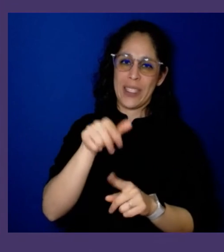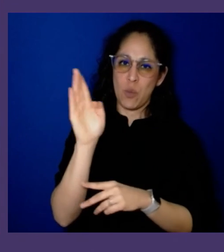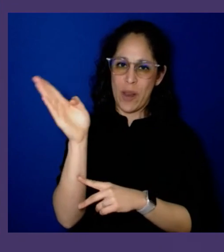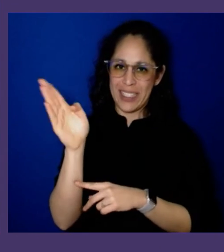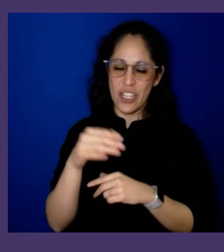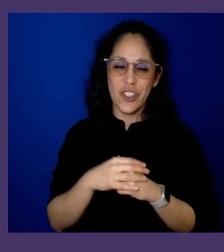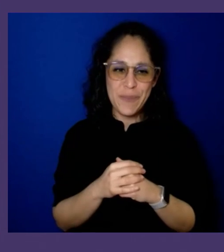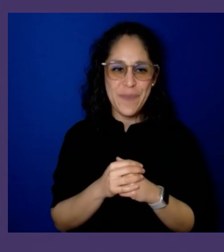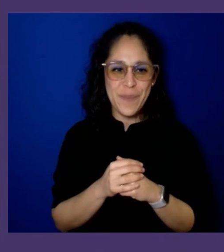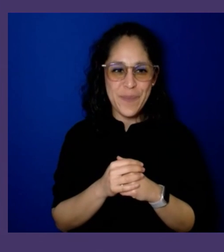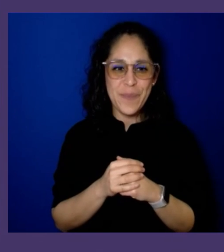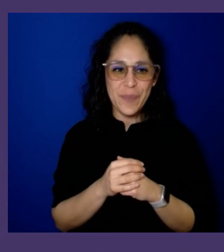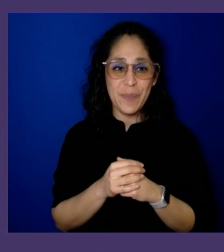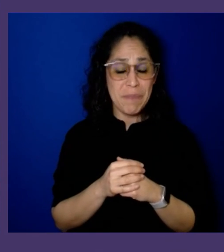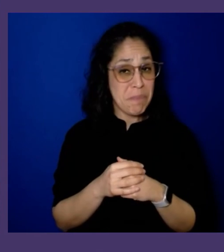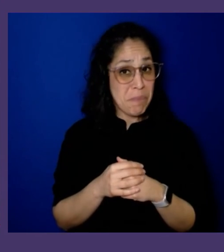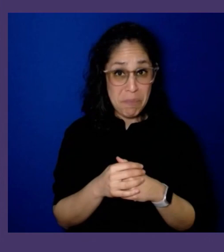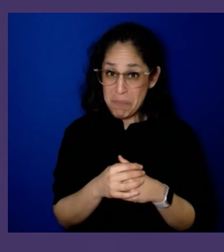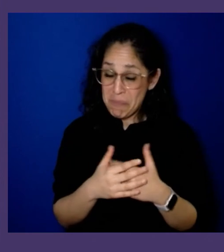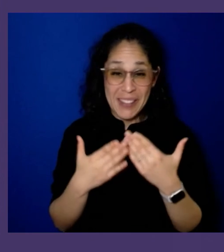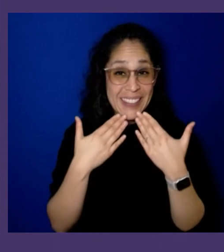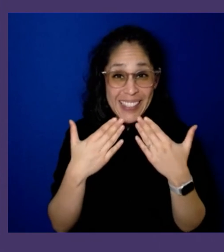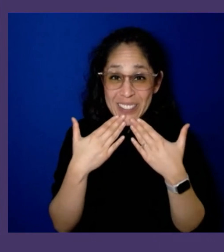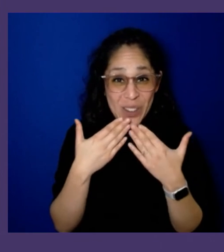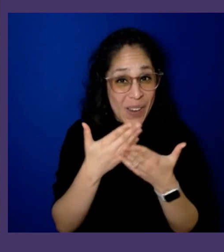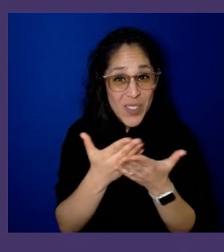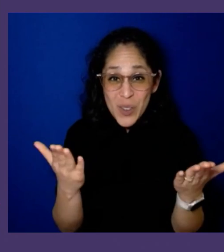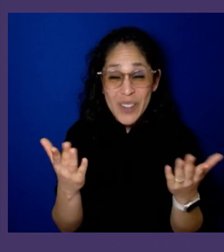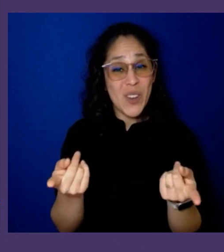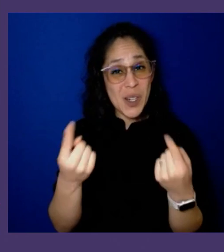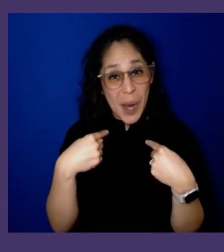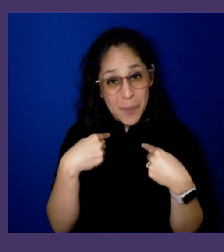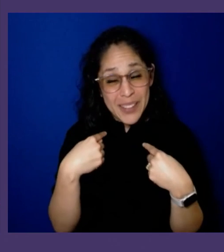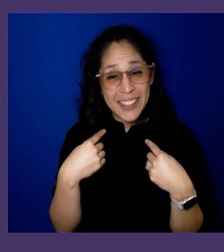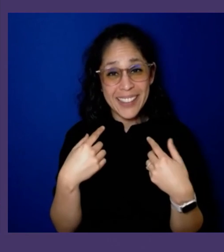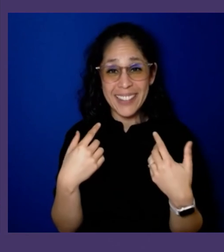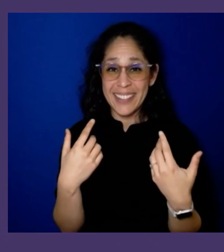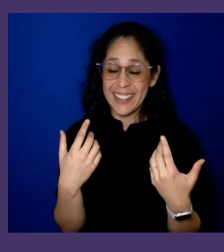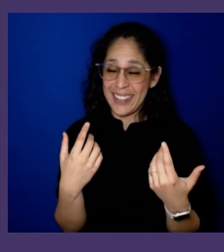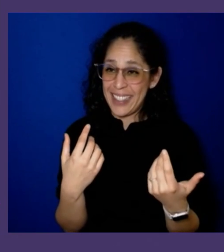With that, thank you everyone for attending this presentation.